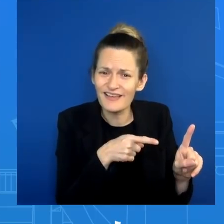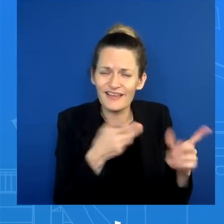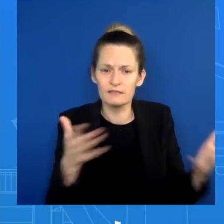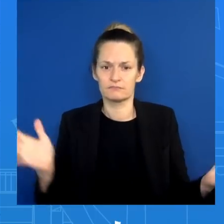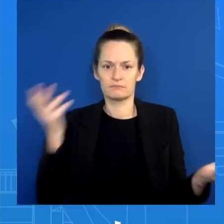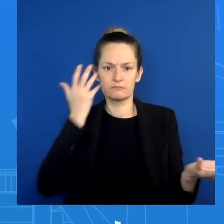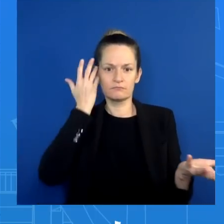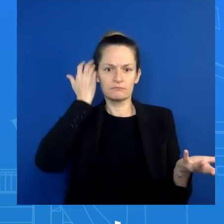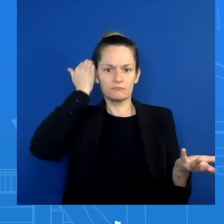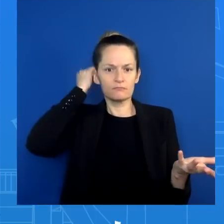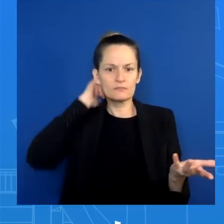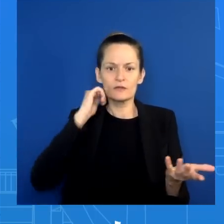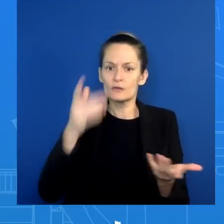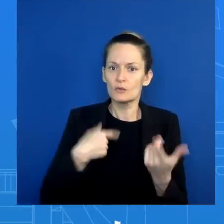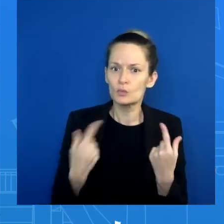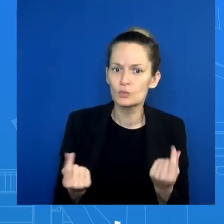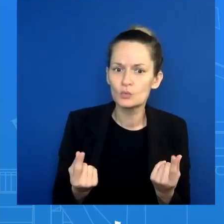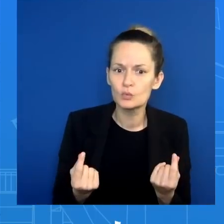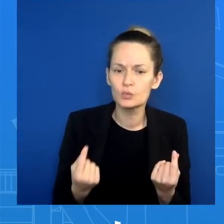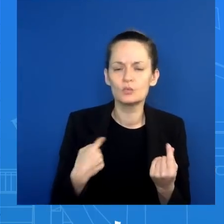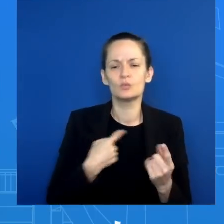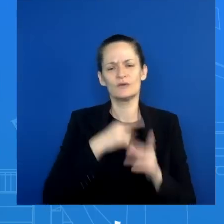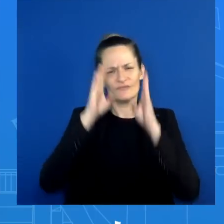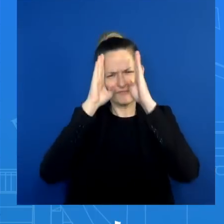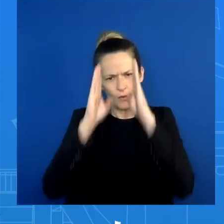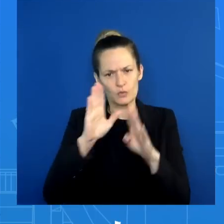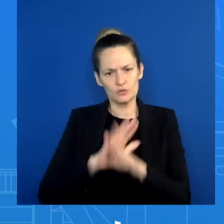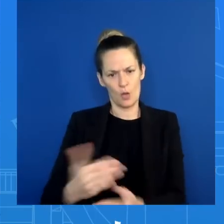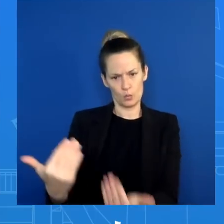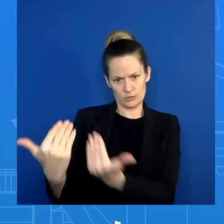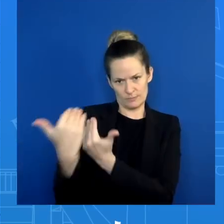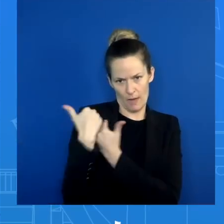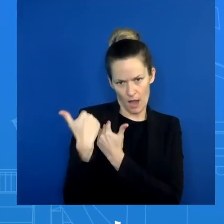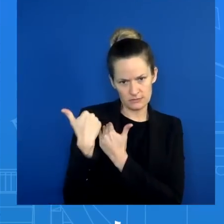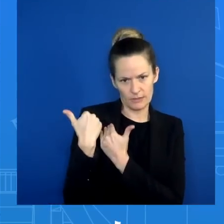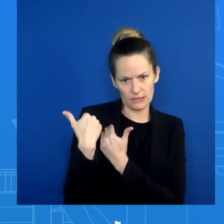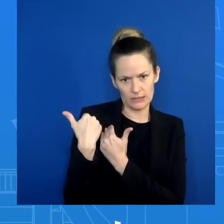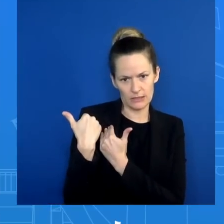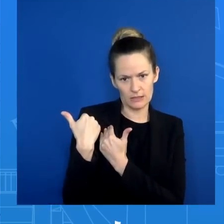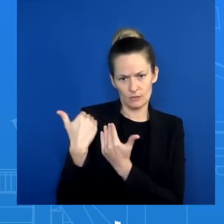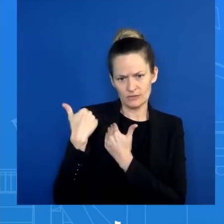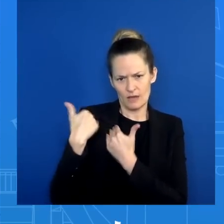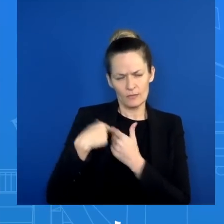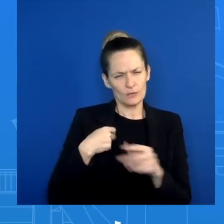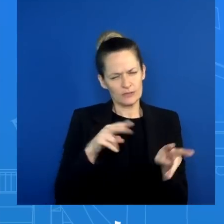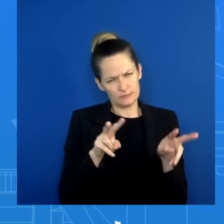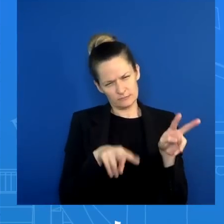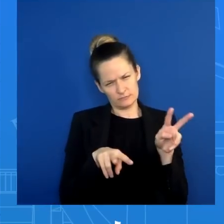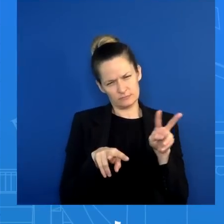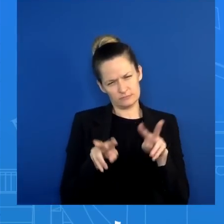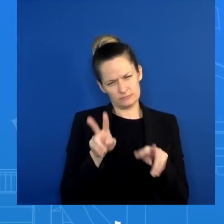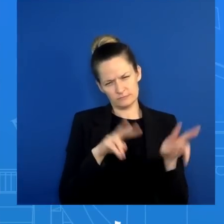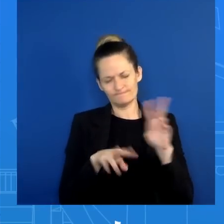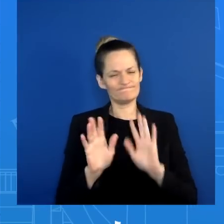We will see who takes advantage of this. But this is supposed to going to help 43 million people. And just think about it.